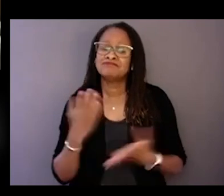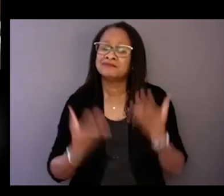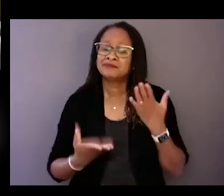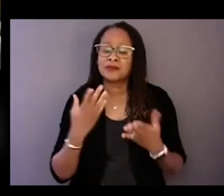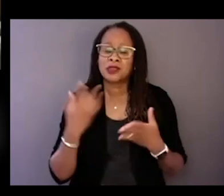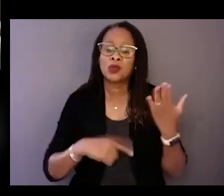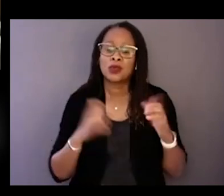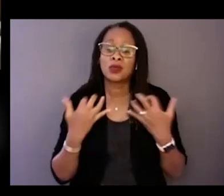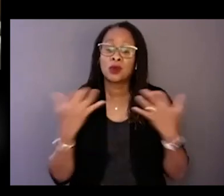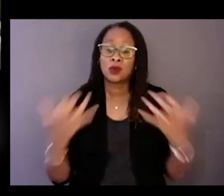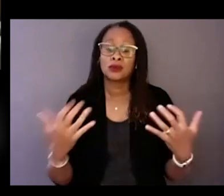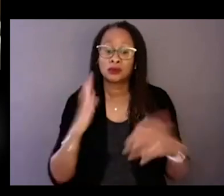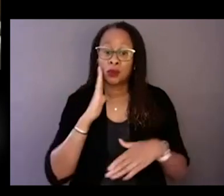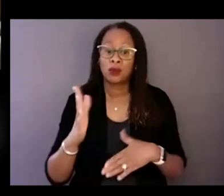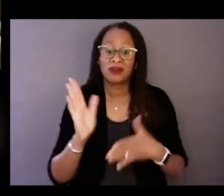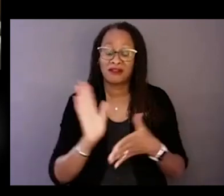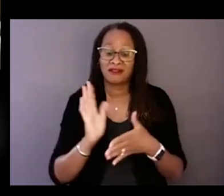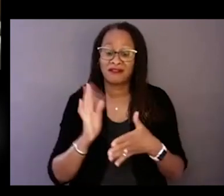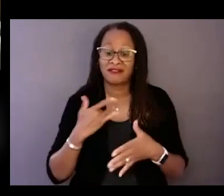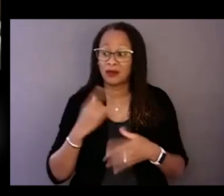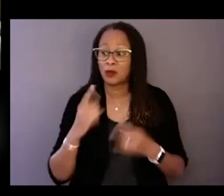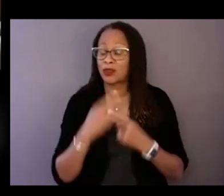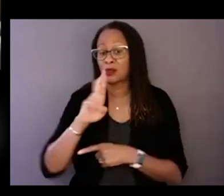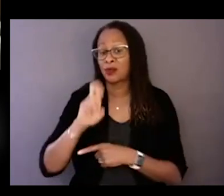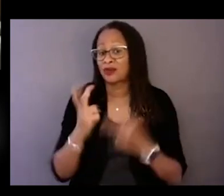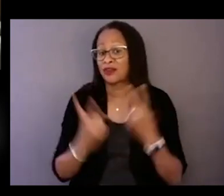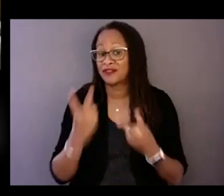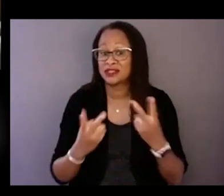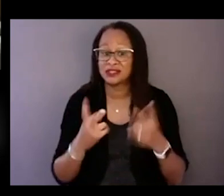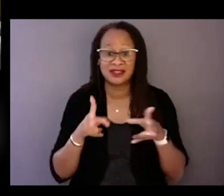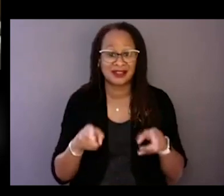would ultimately feel when they too revisit these clips that we hadn't seen in 20 years,